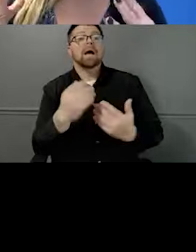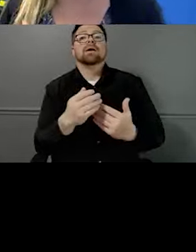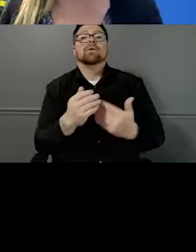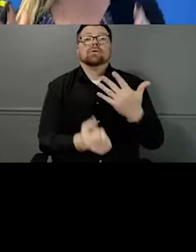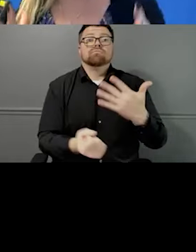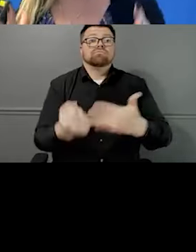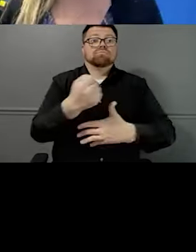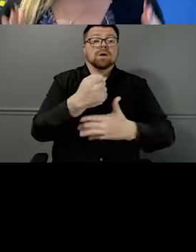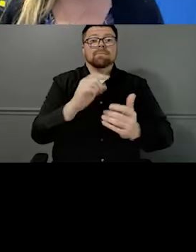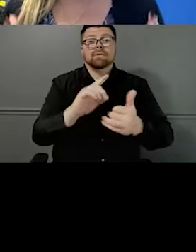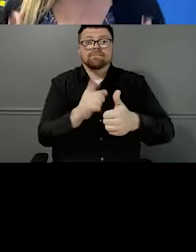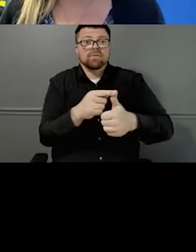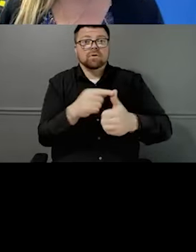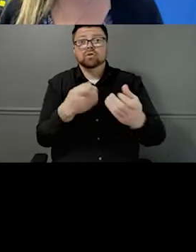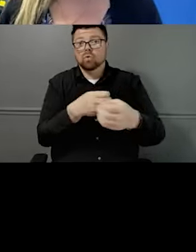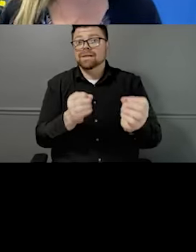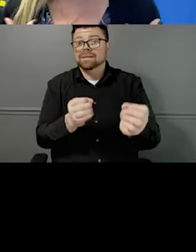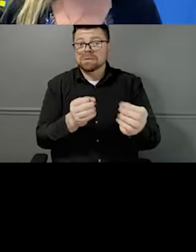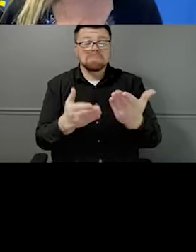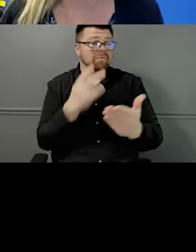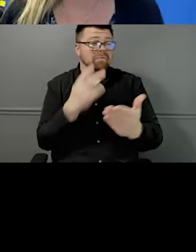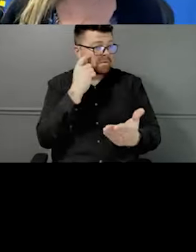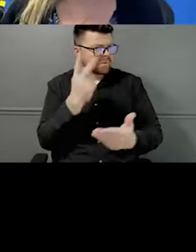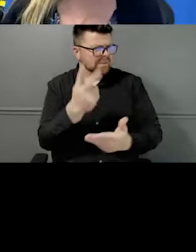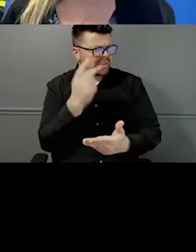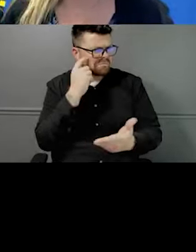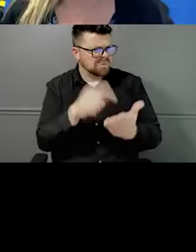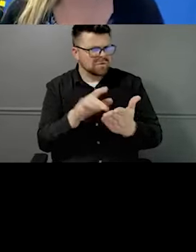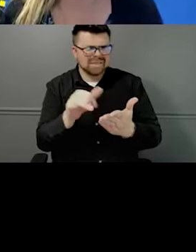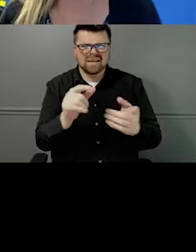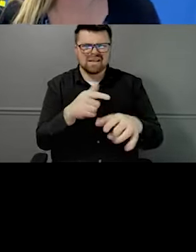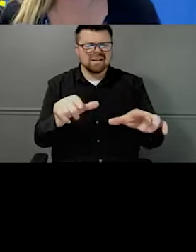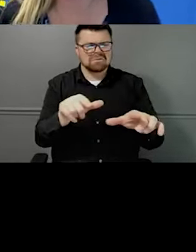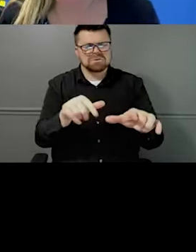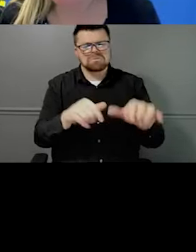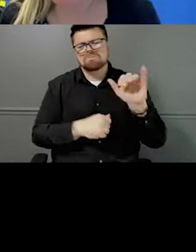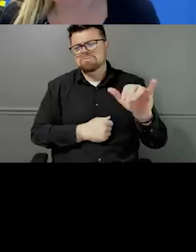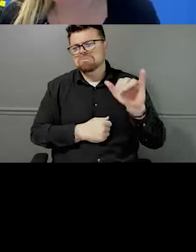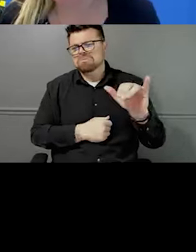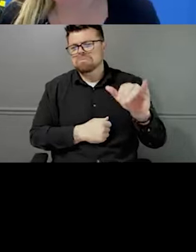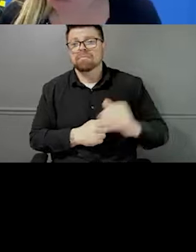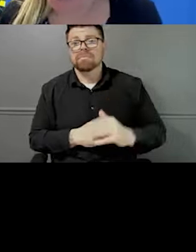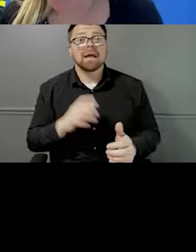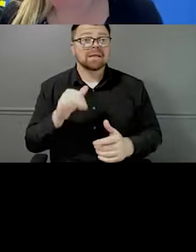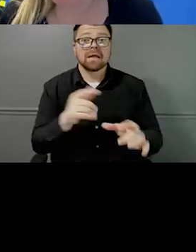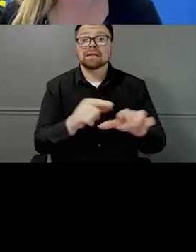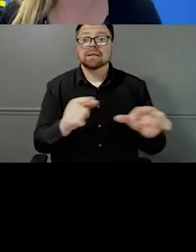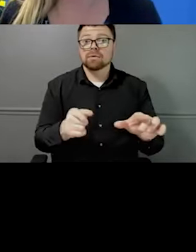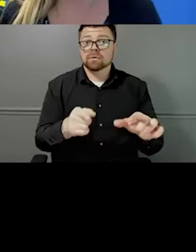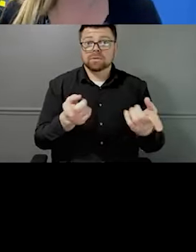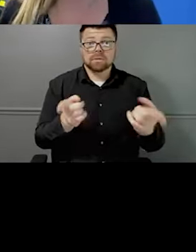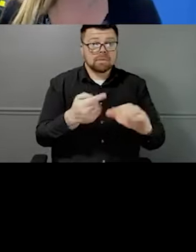Many of you have seen that language before because it is existing language that is